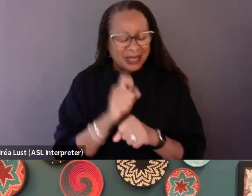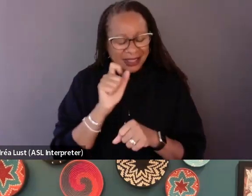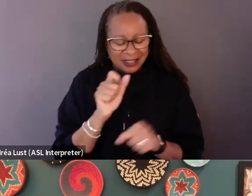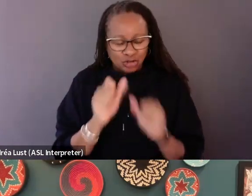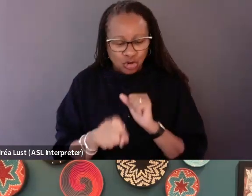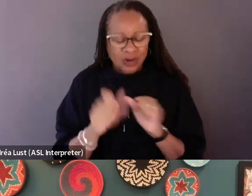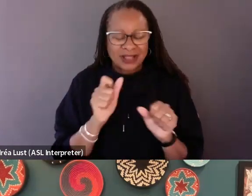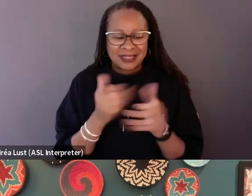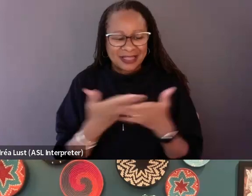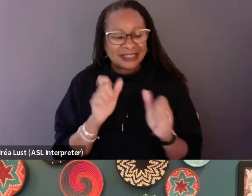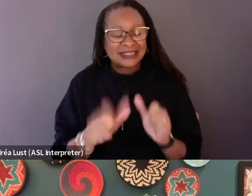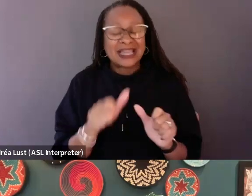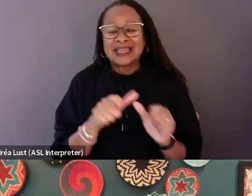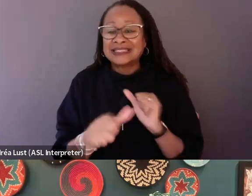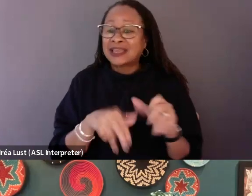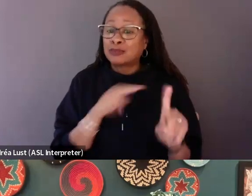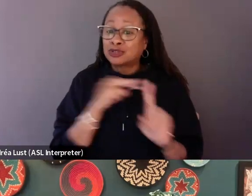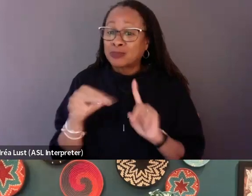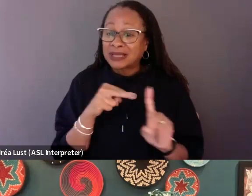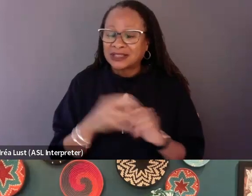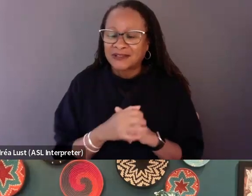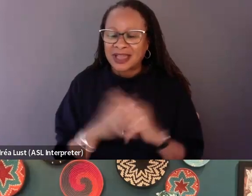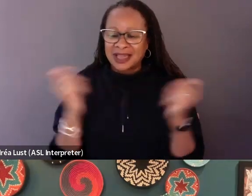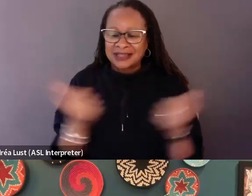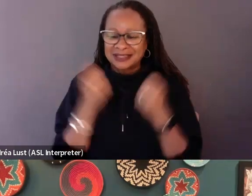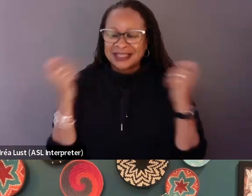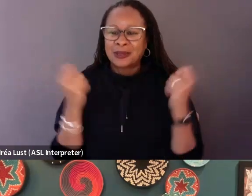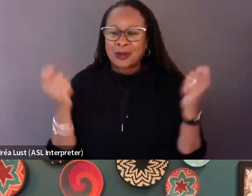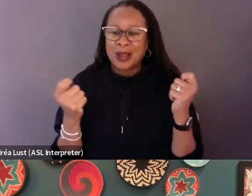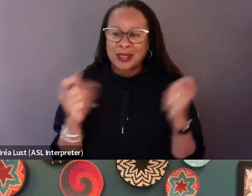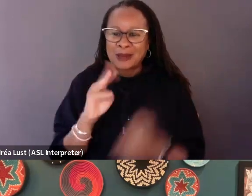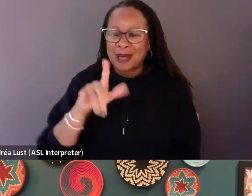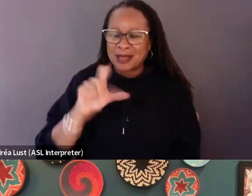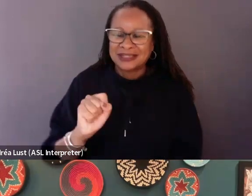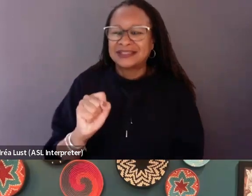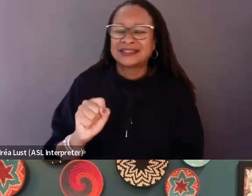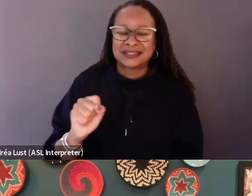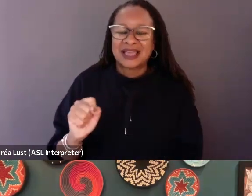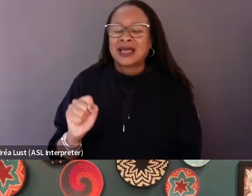celebrate the milestones. It's so easy. - Stay humble. Stay humble, I still fall into the trap.